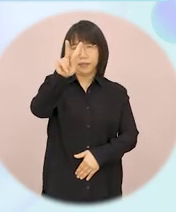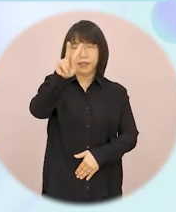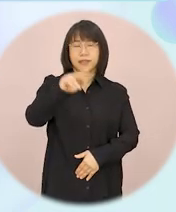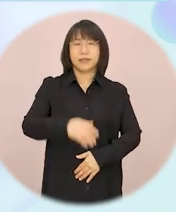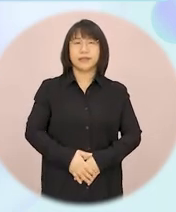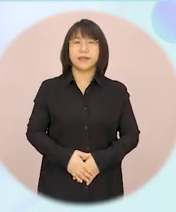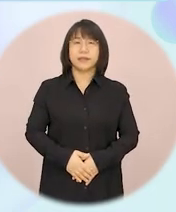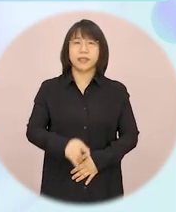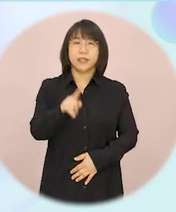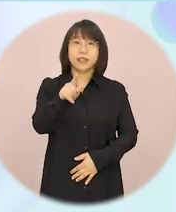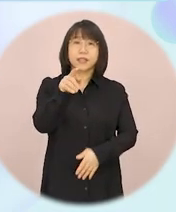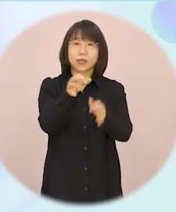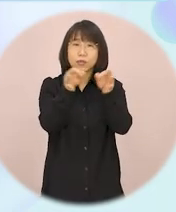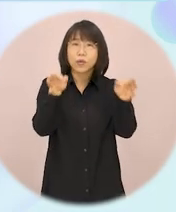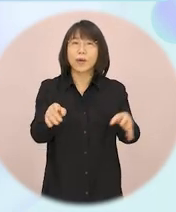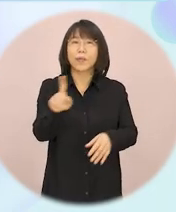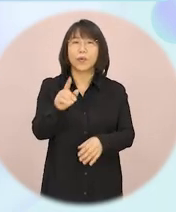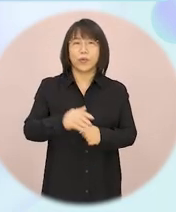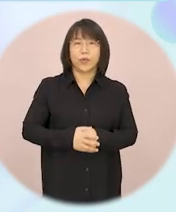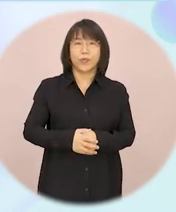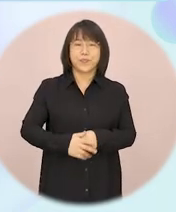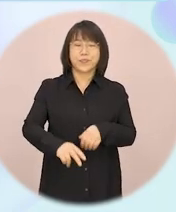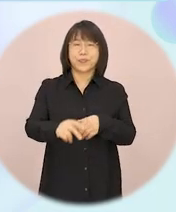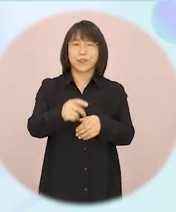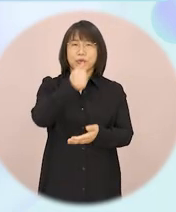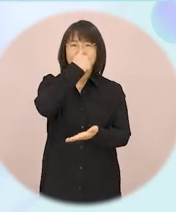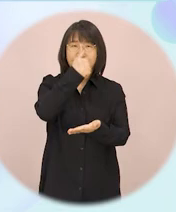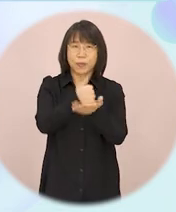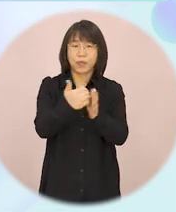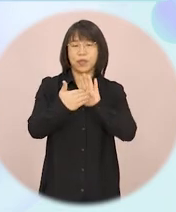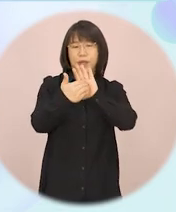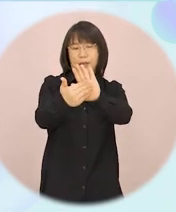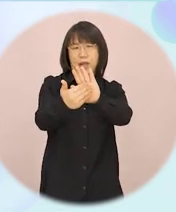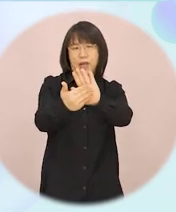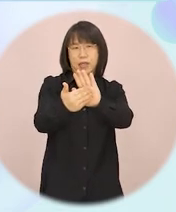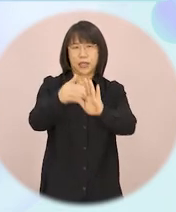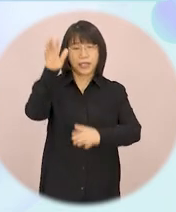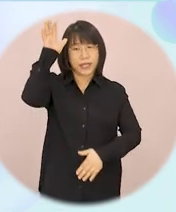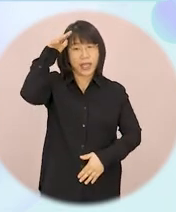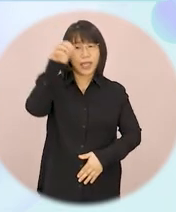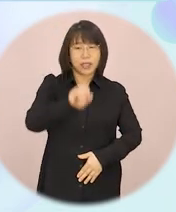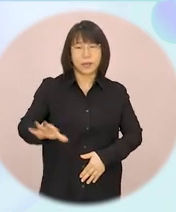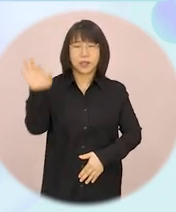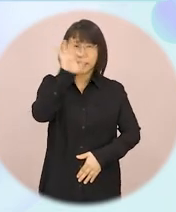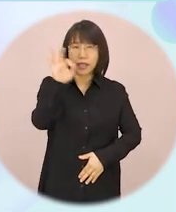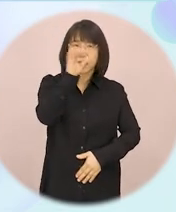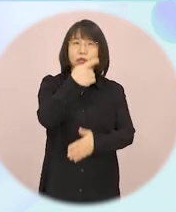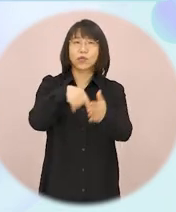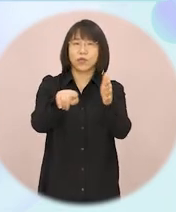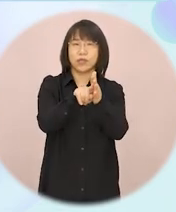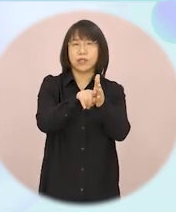Until now, it has been doing various net functions for residents, such as preventing crime or finding abandoned dogs.